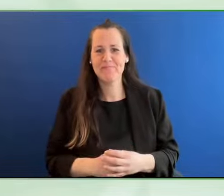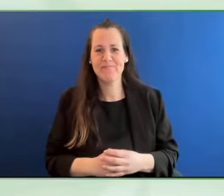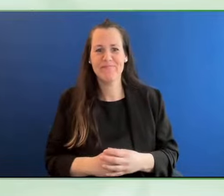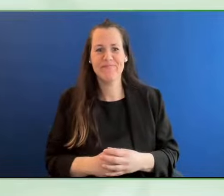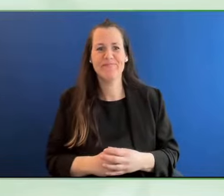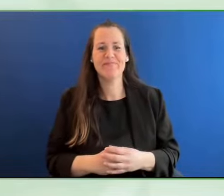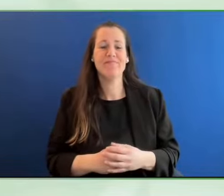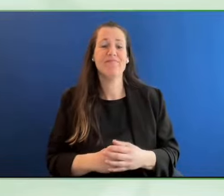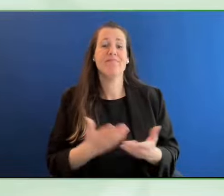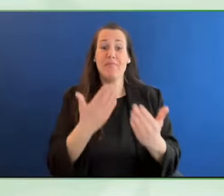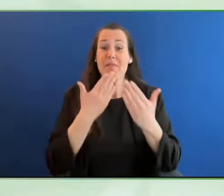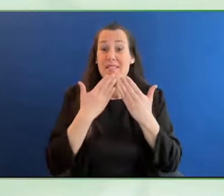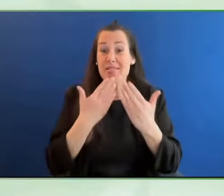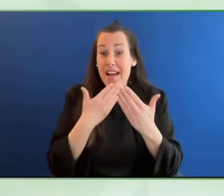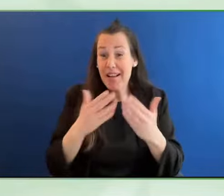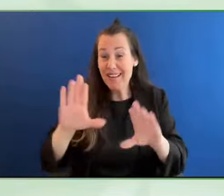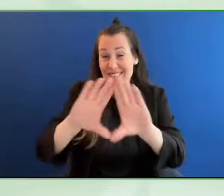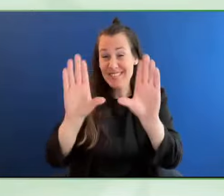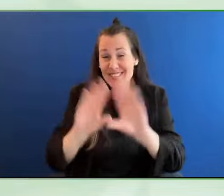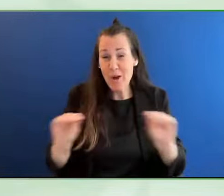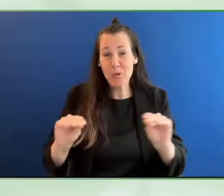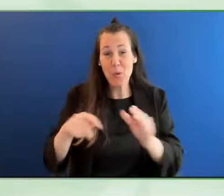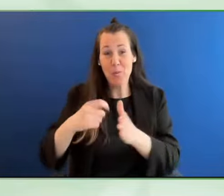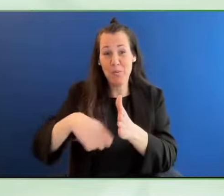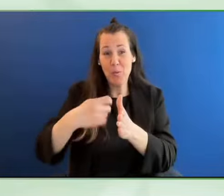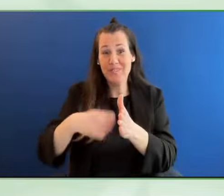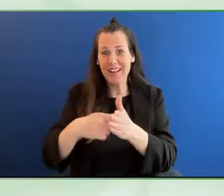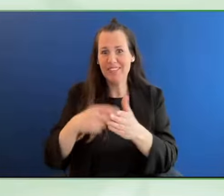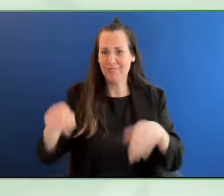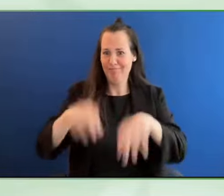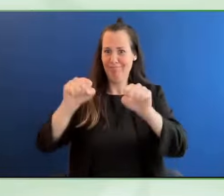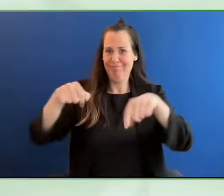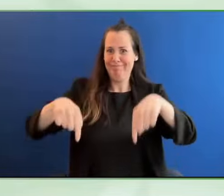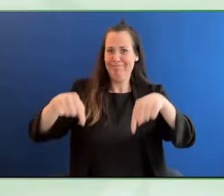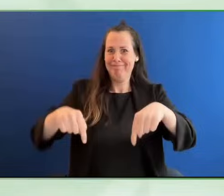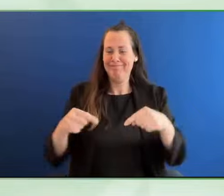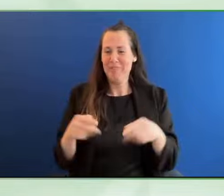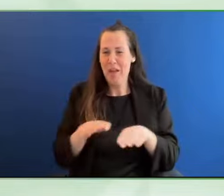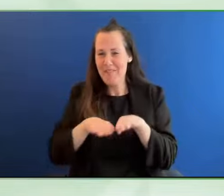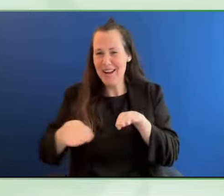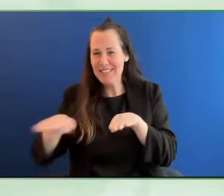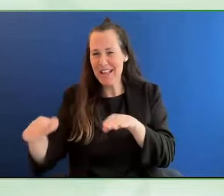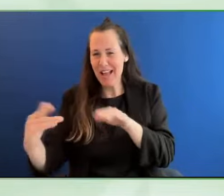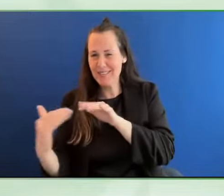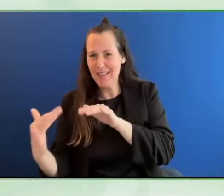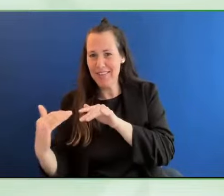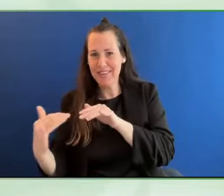For audio description I'm a white male with great care and a silly moustache and a white